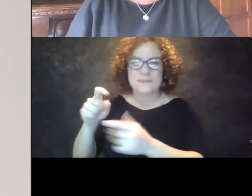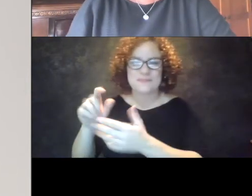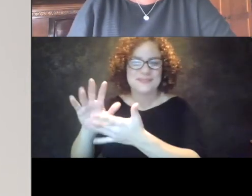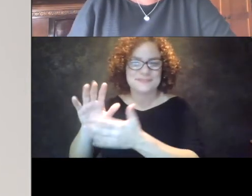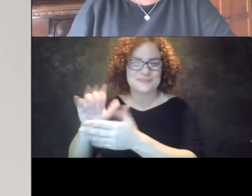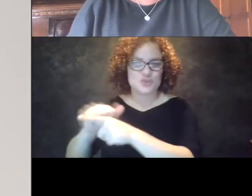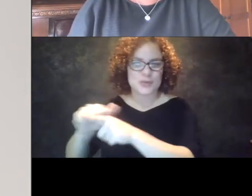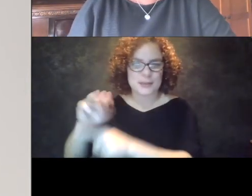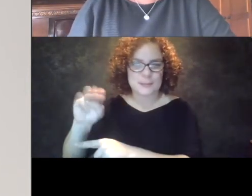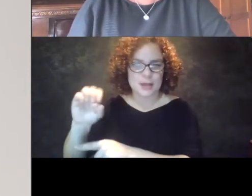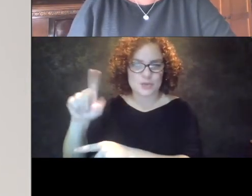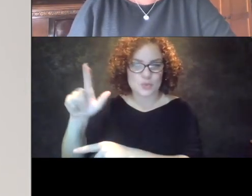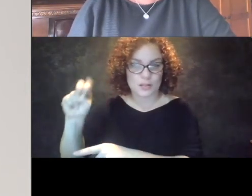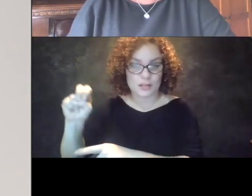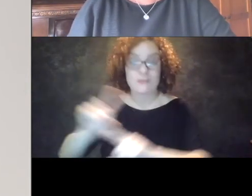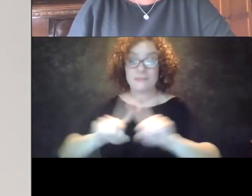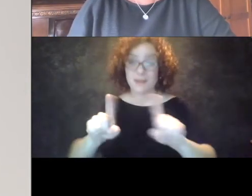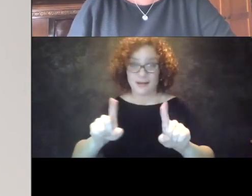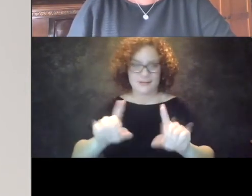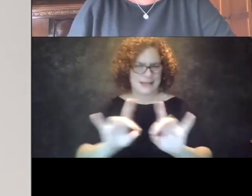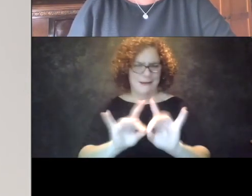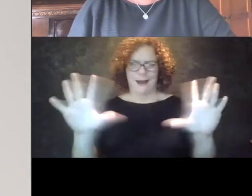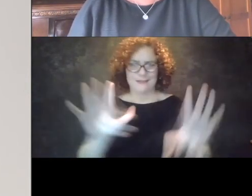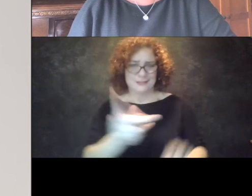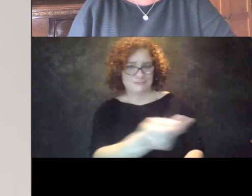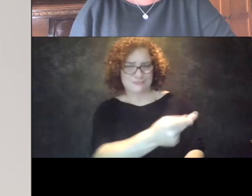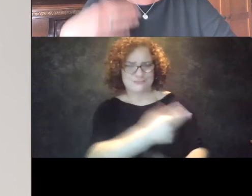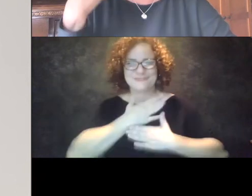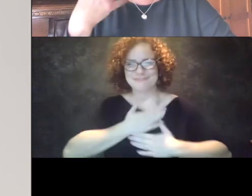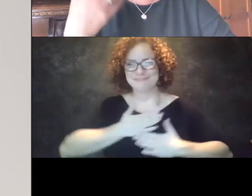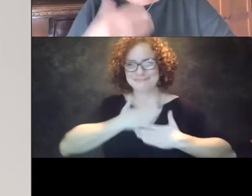clear is that both boys are really enjoying themselves. You can tell from their facial